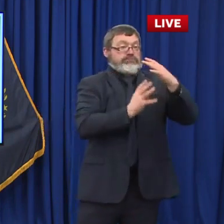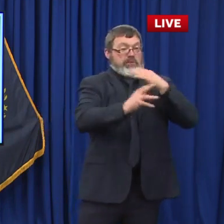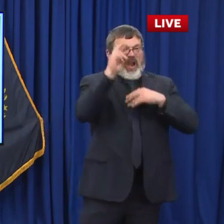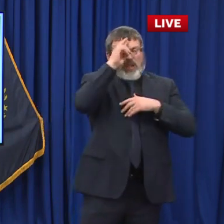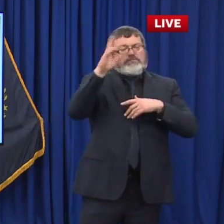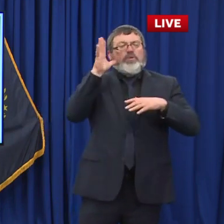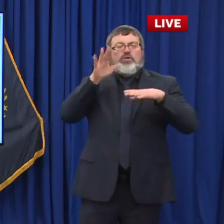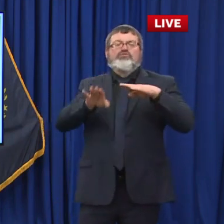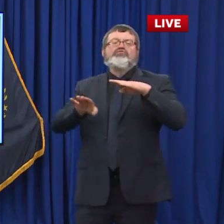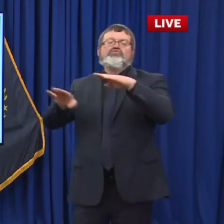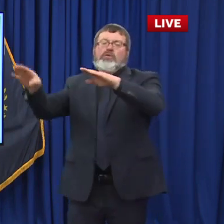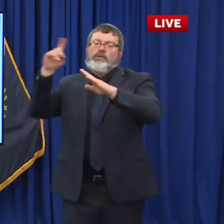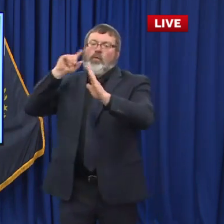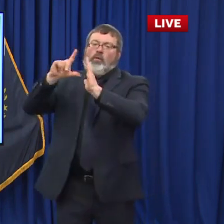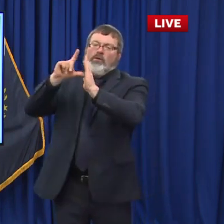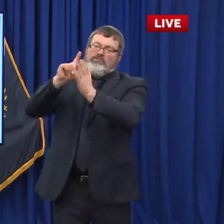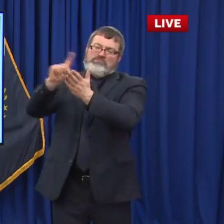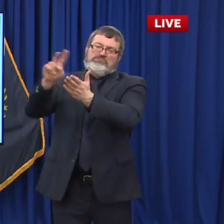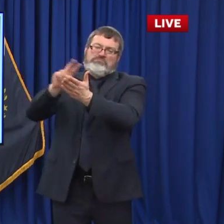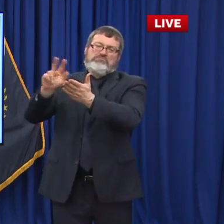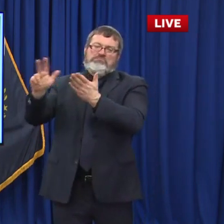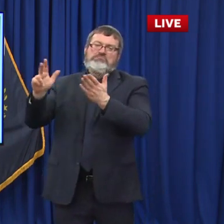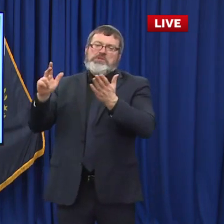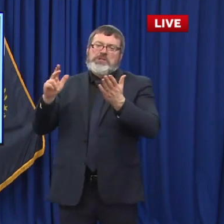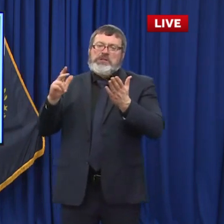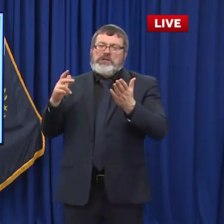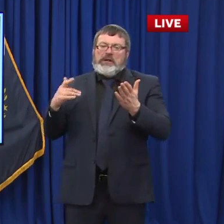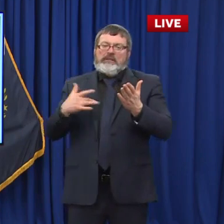I EXPECT HOSPITALIZATIONS WILL BE ELEVATED FOR SOME TIME.